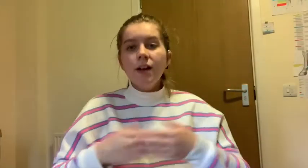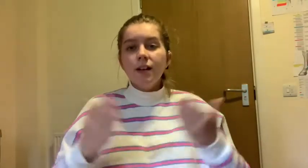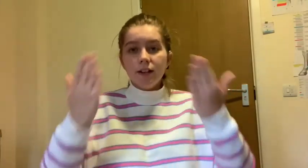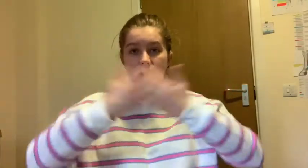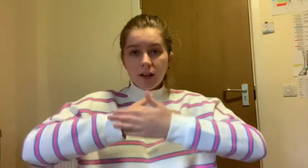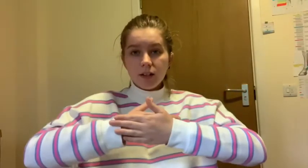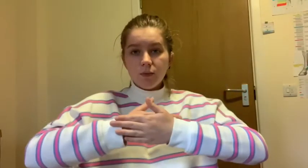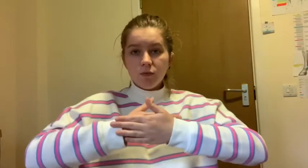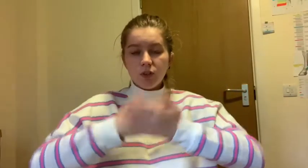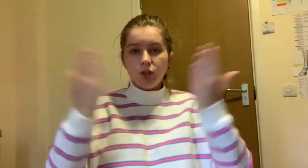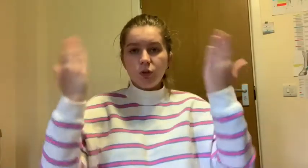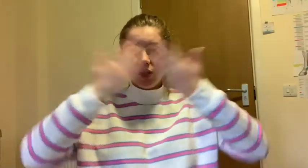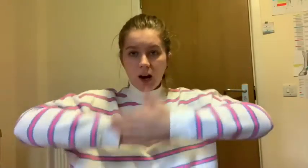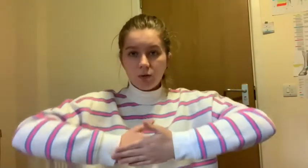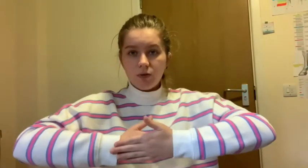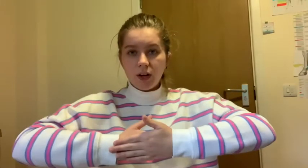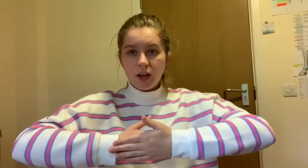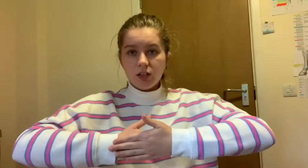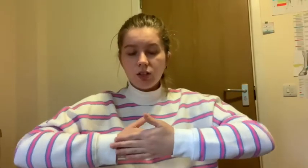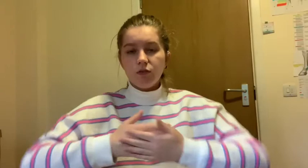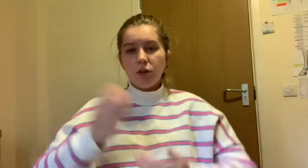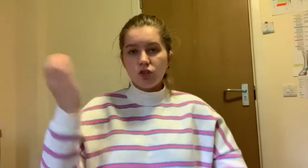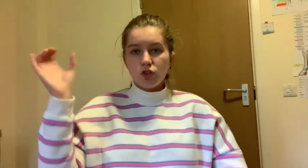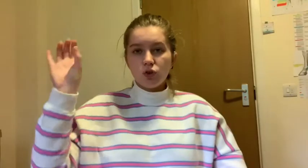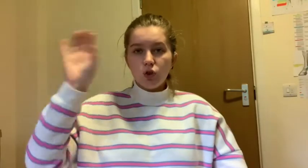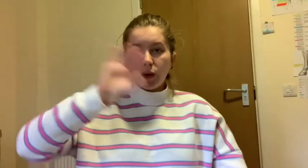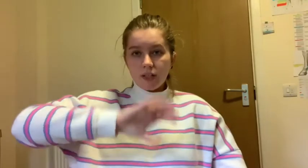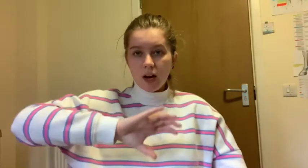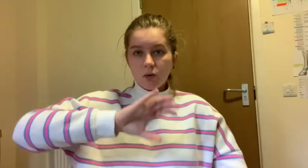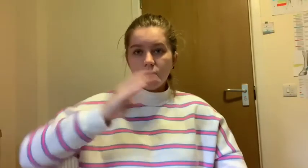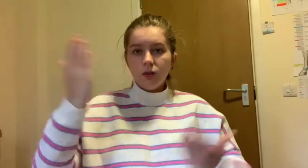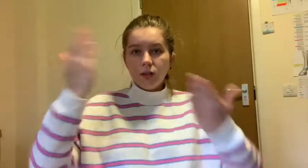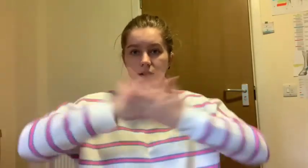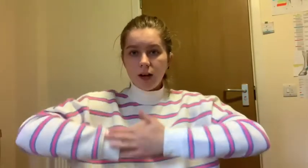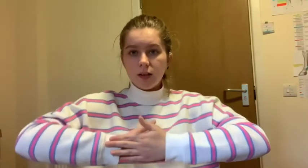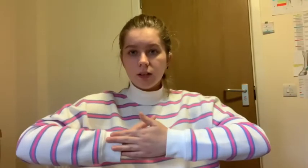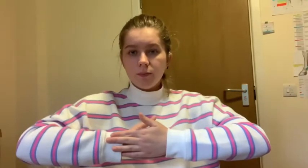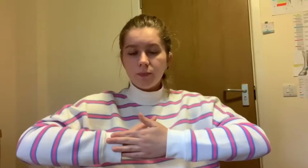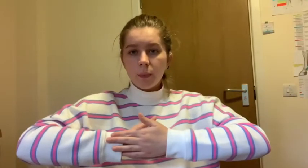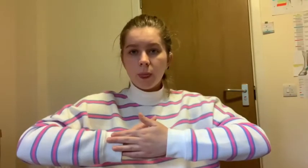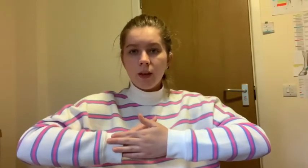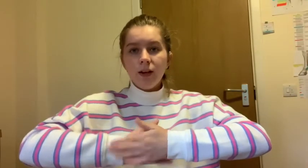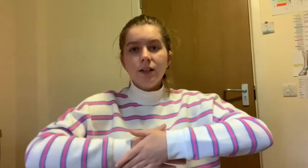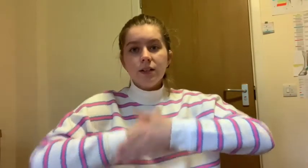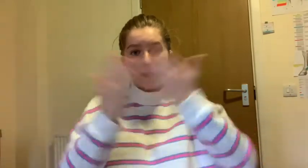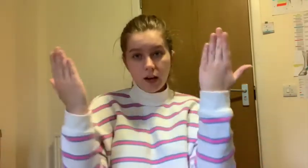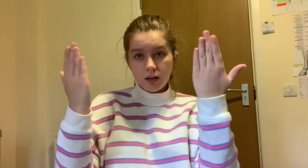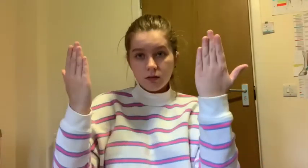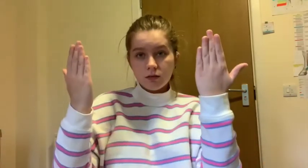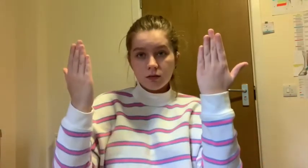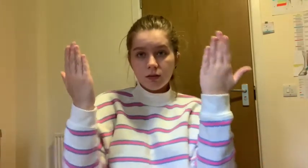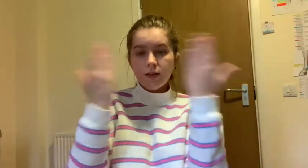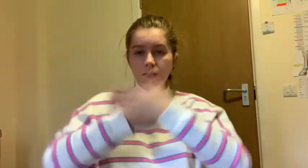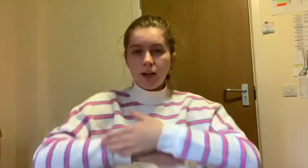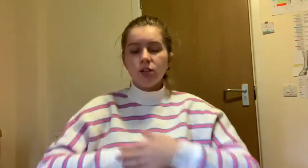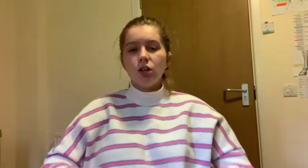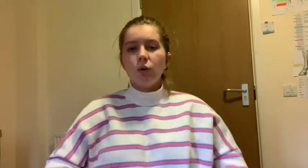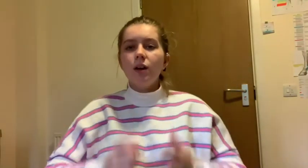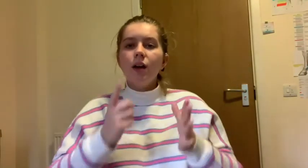night, so you do down for night, so imagine the sun is going down. Night. Day, Night.